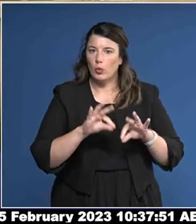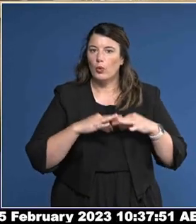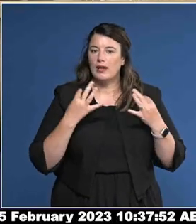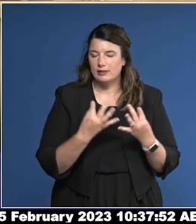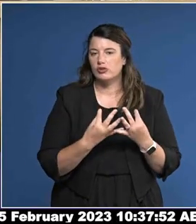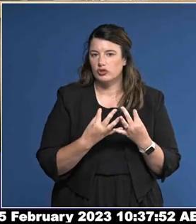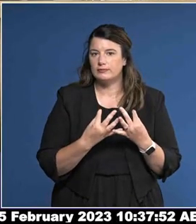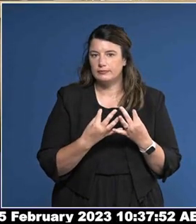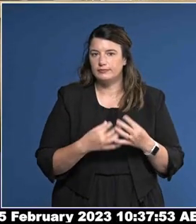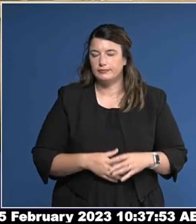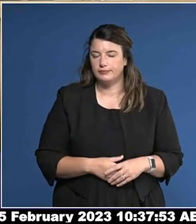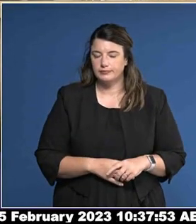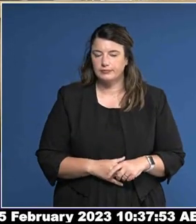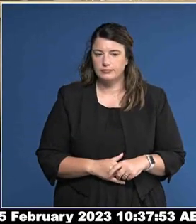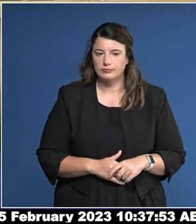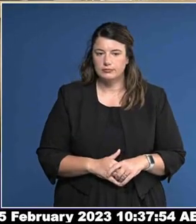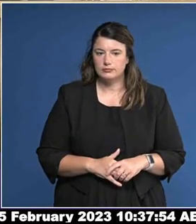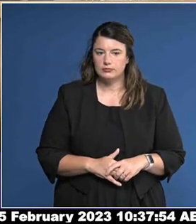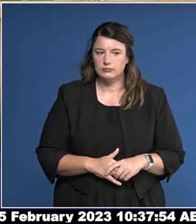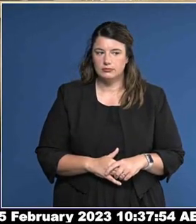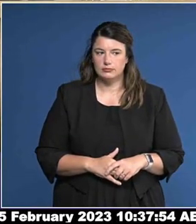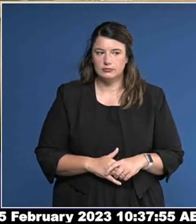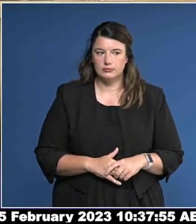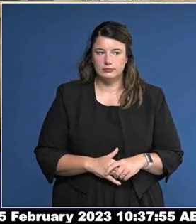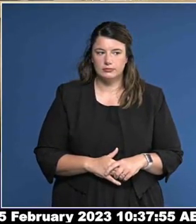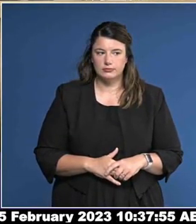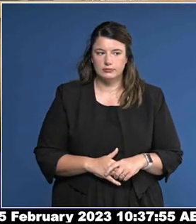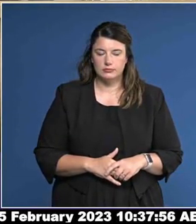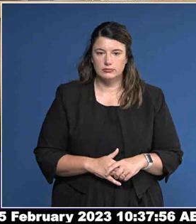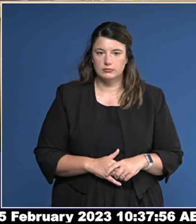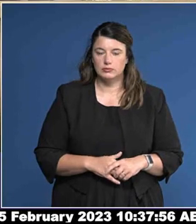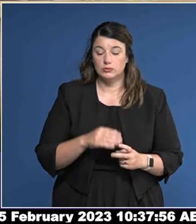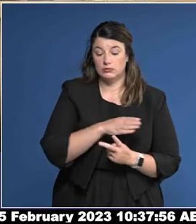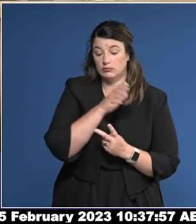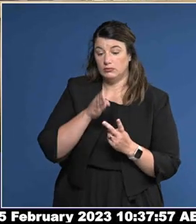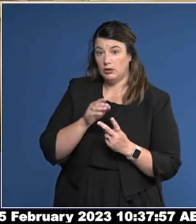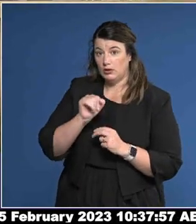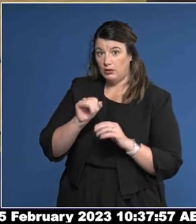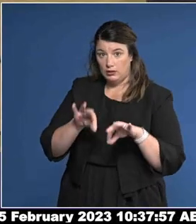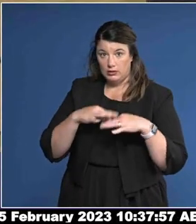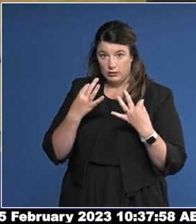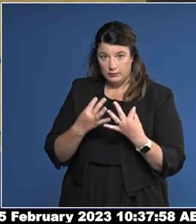All right. So can I ask, for Araluen, in terms of initial training, is